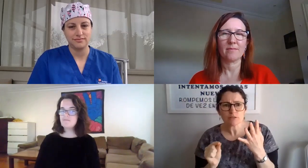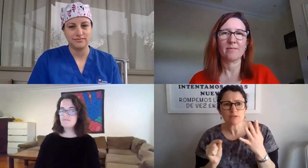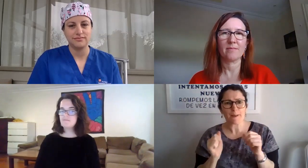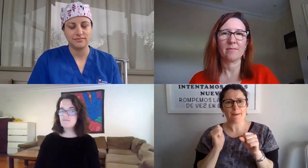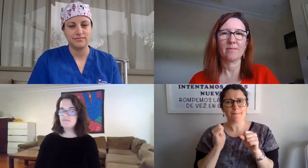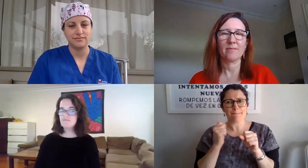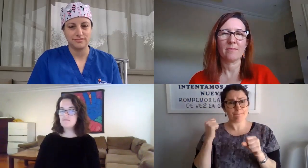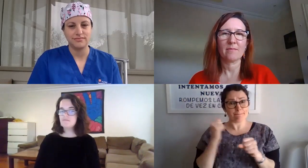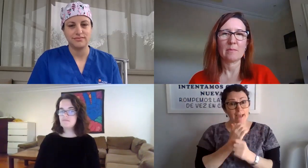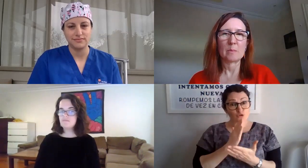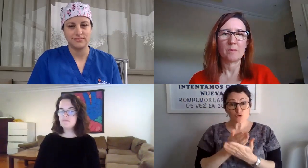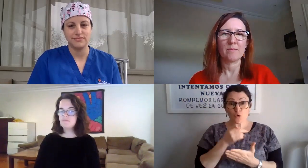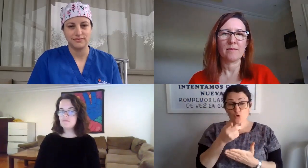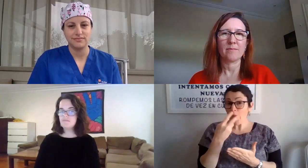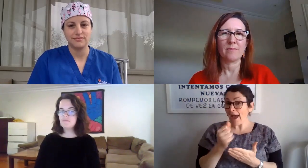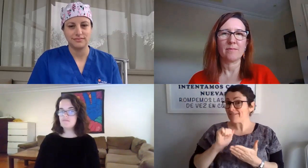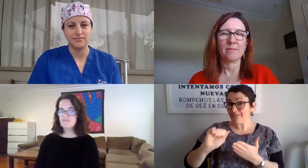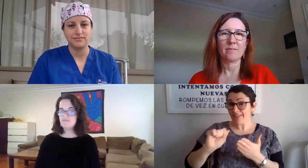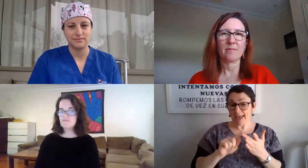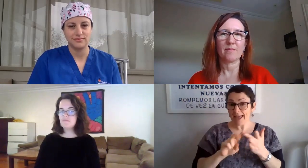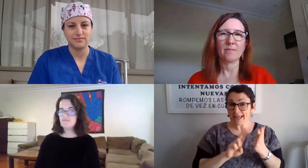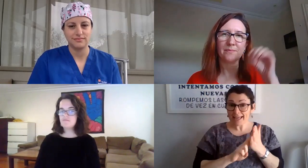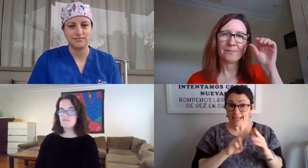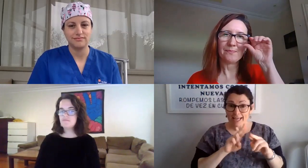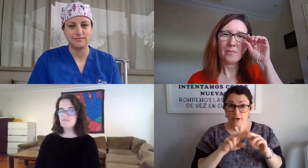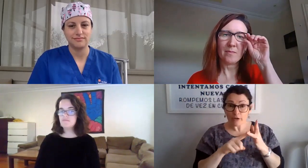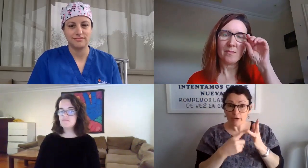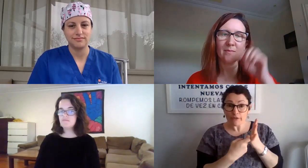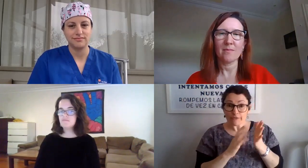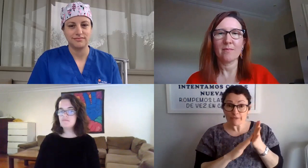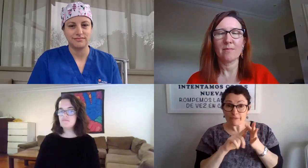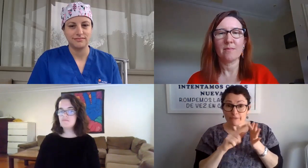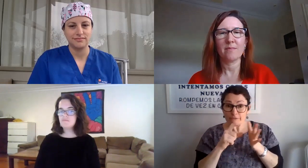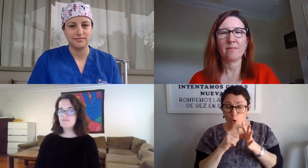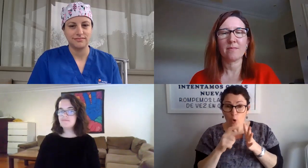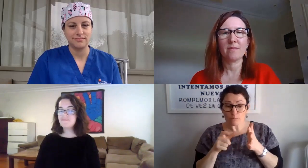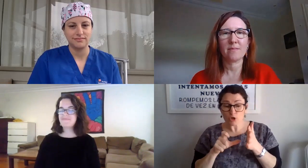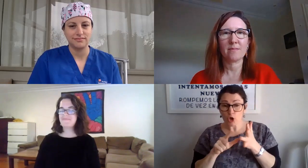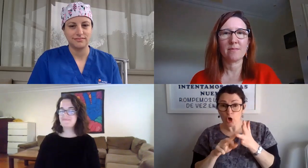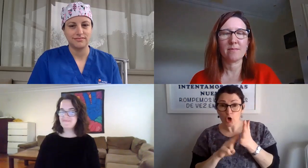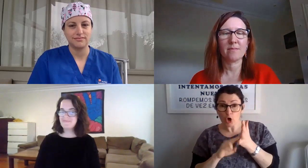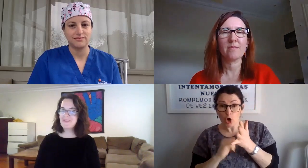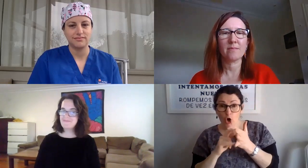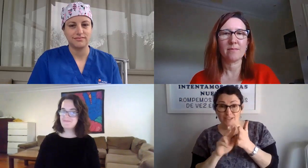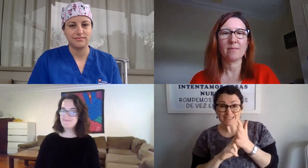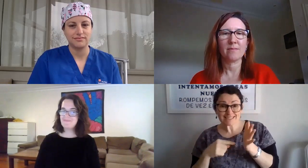and understand communication options as well as those health options you're putting forward to forward to them because I